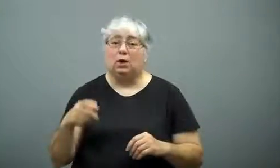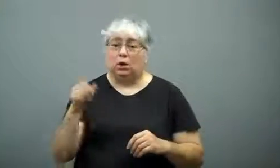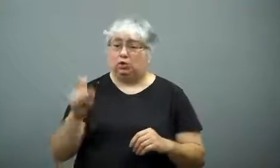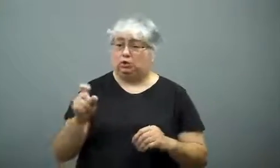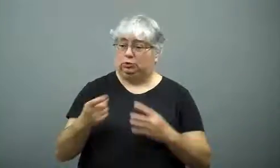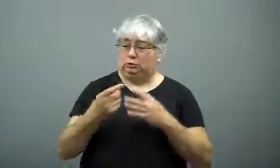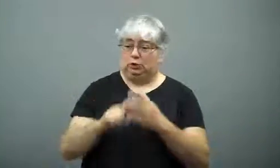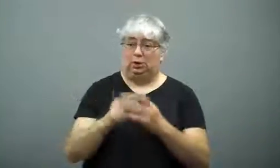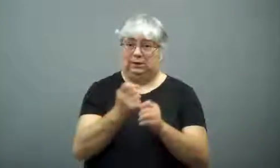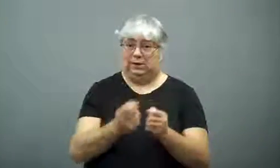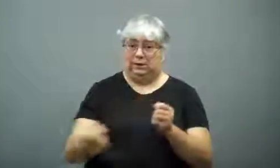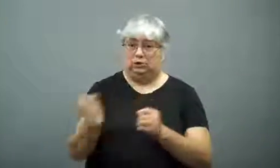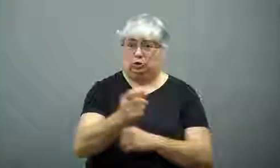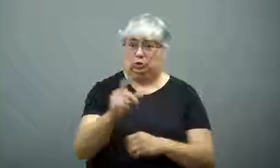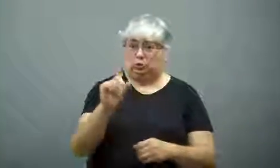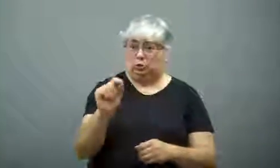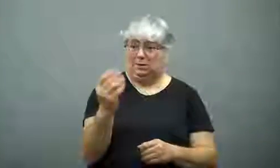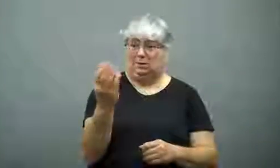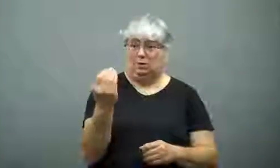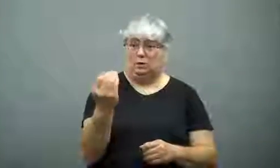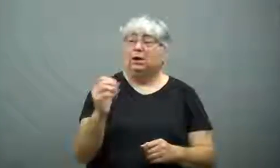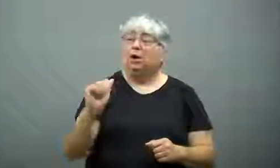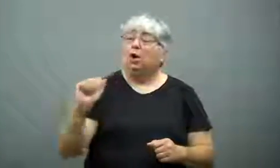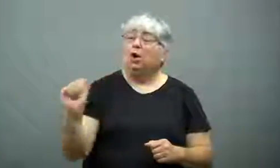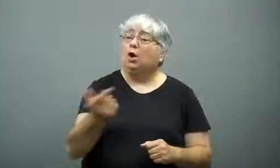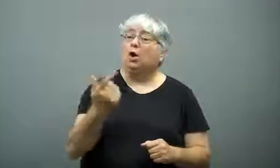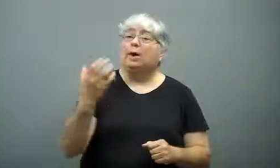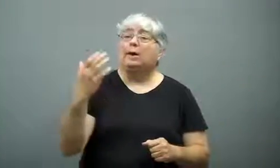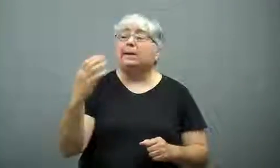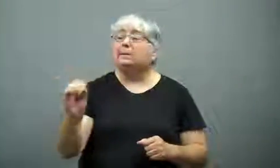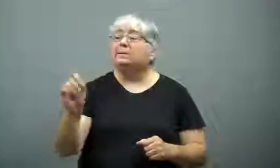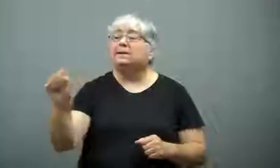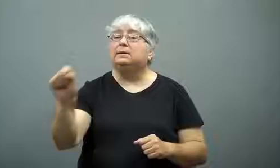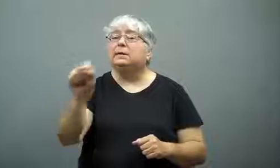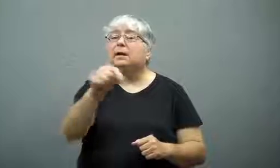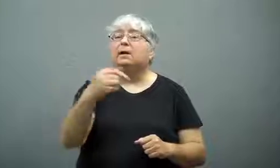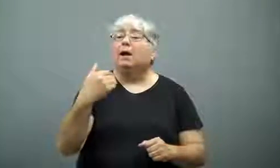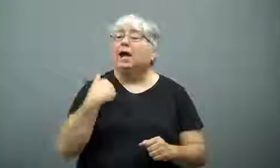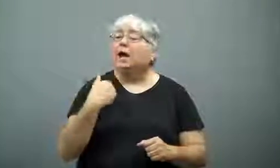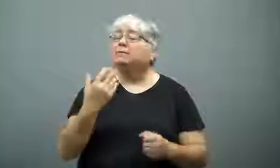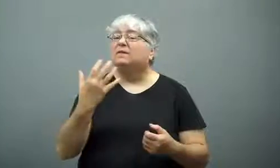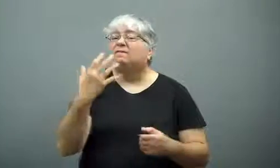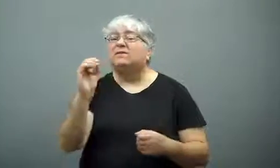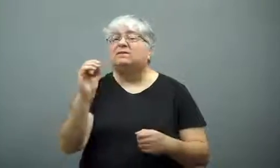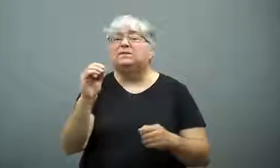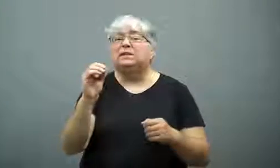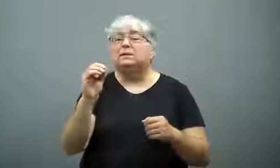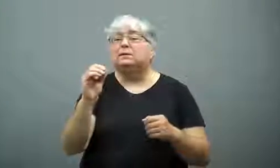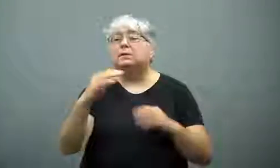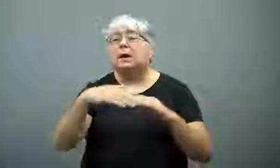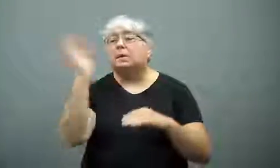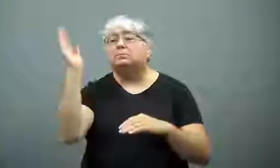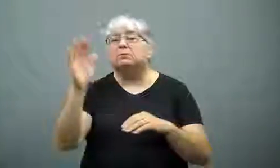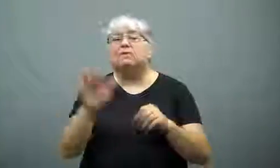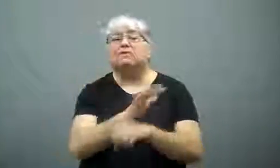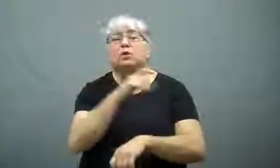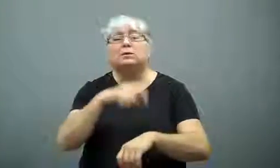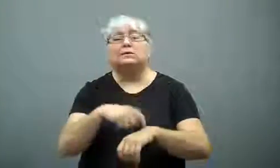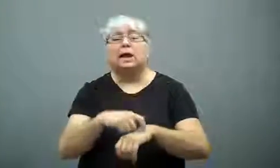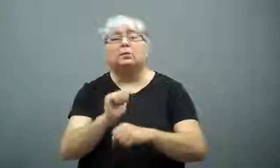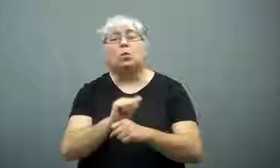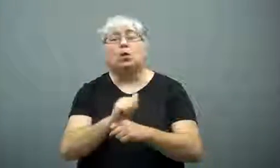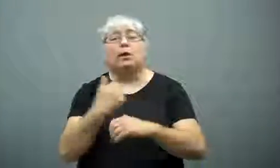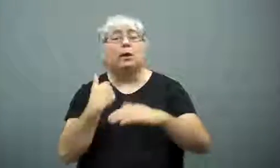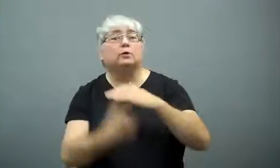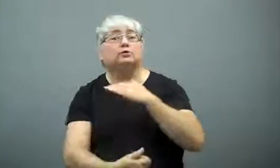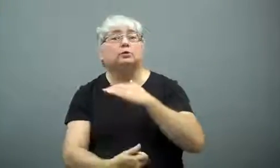By 2014, all companies with at least 50 full time employees